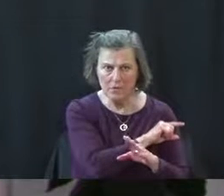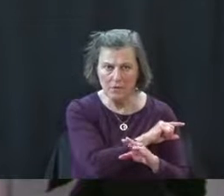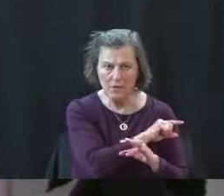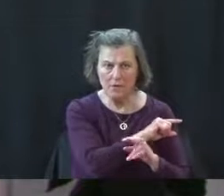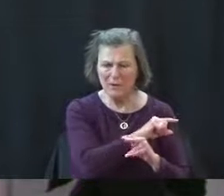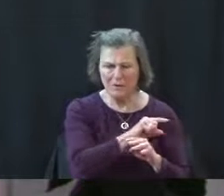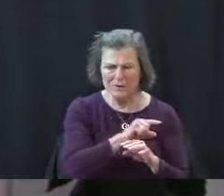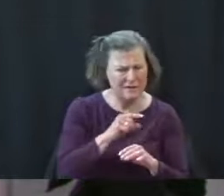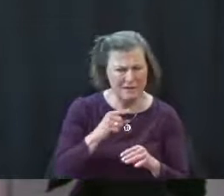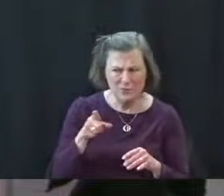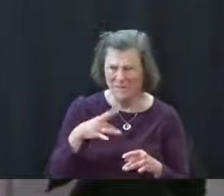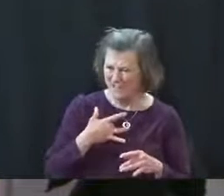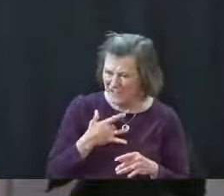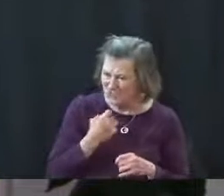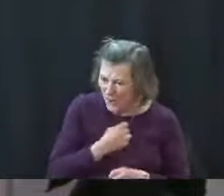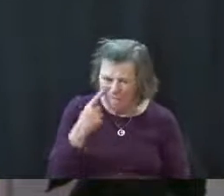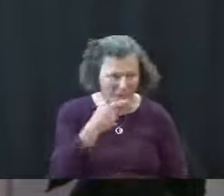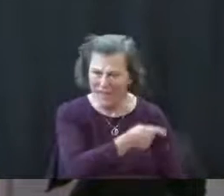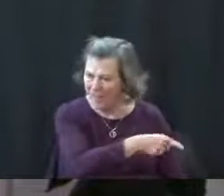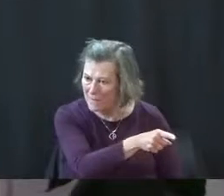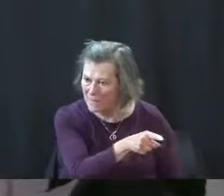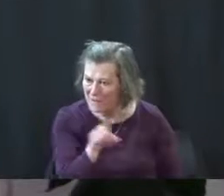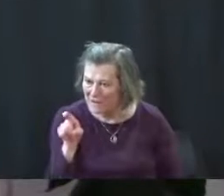He said, “what, you feel sorry for them?”